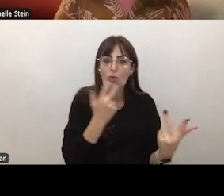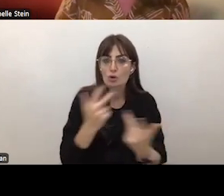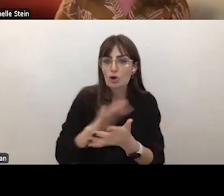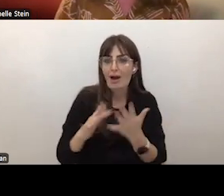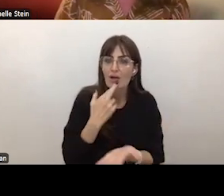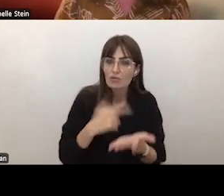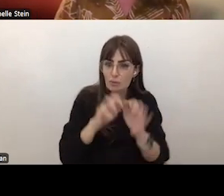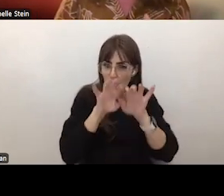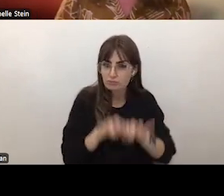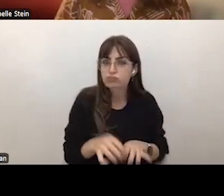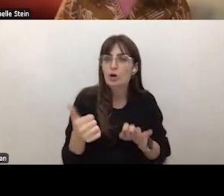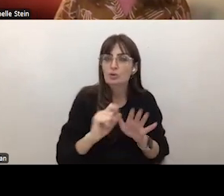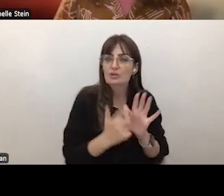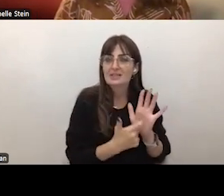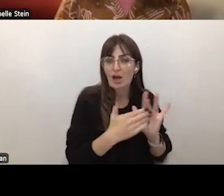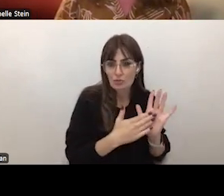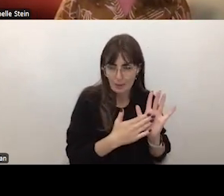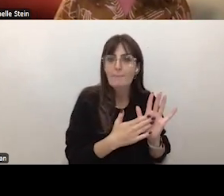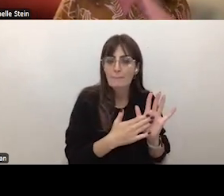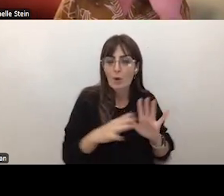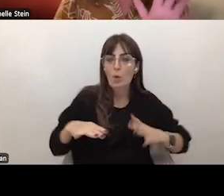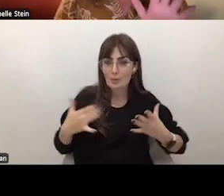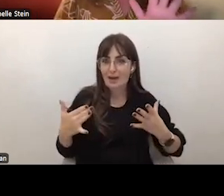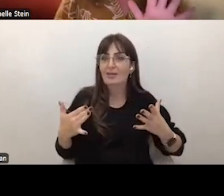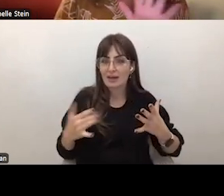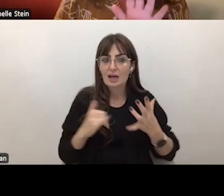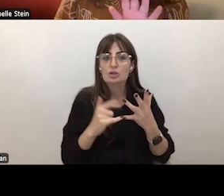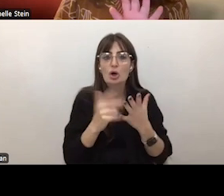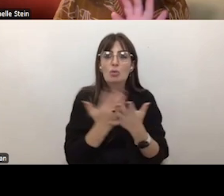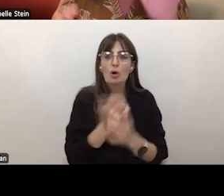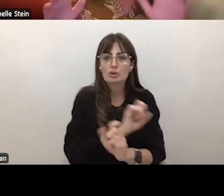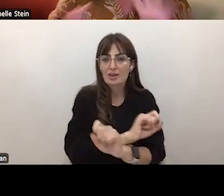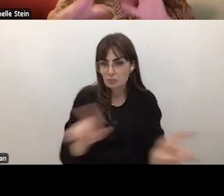have with your CRM automatically. I will share this with you. It is something